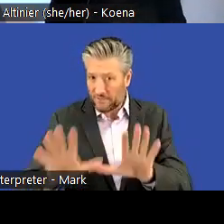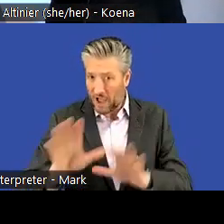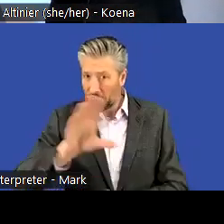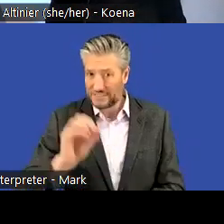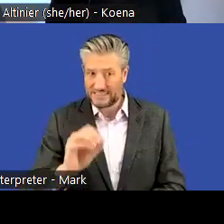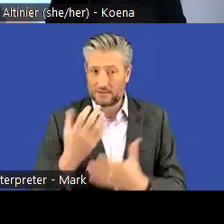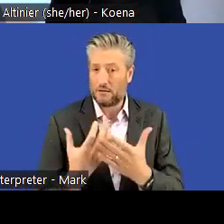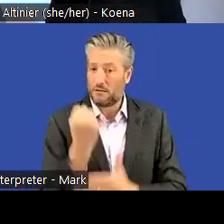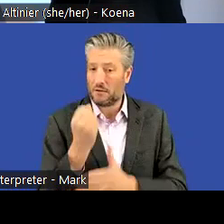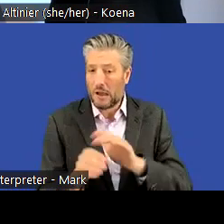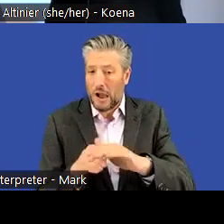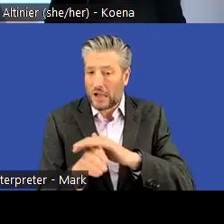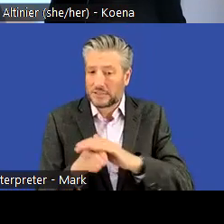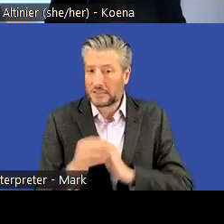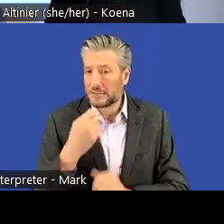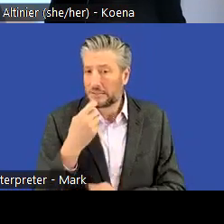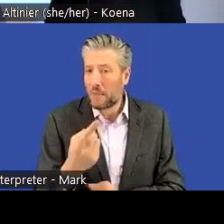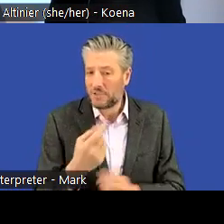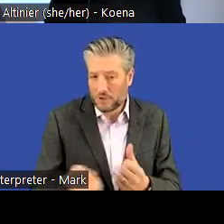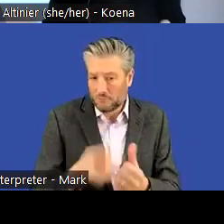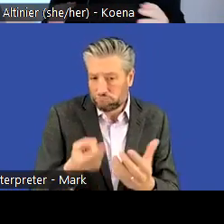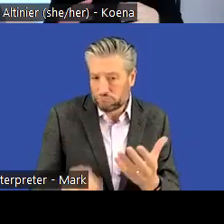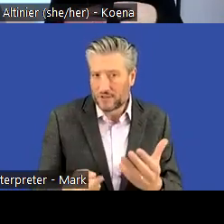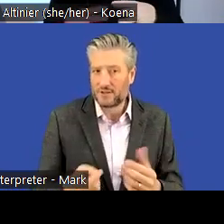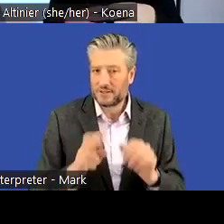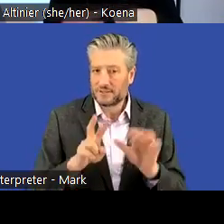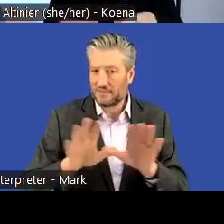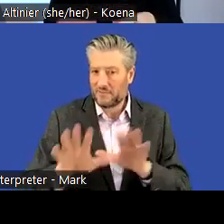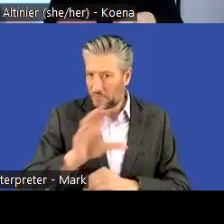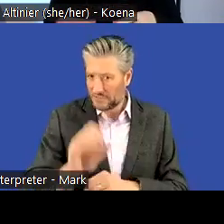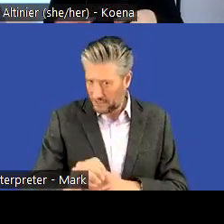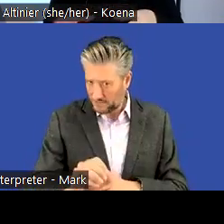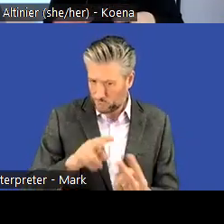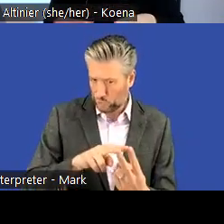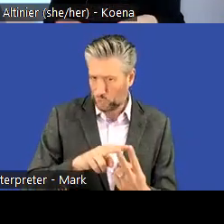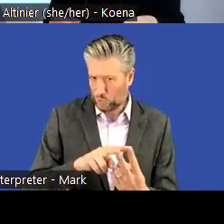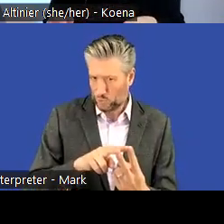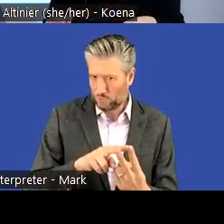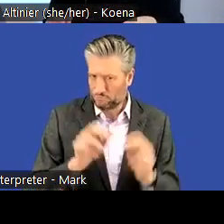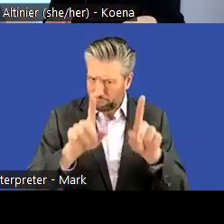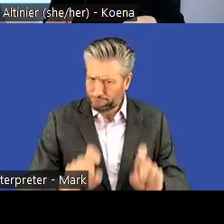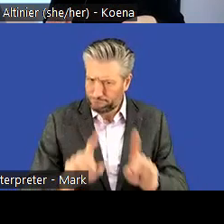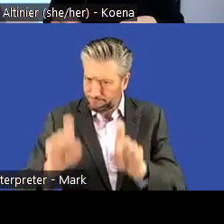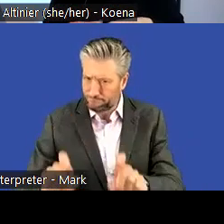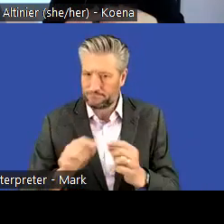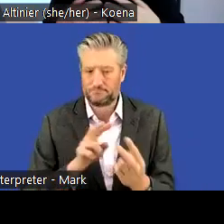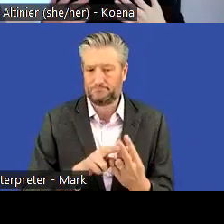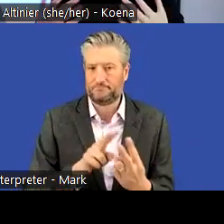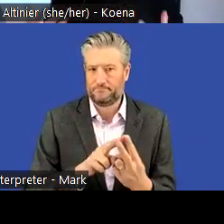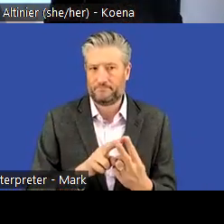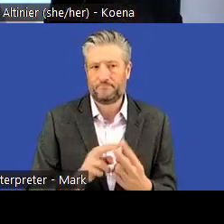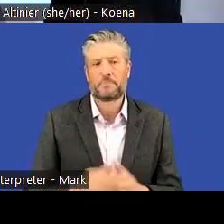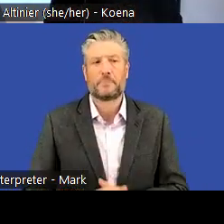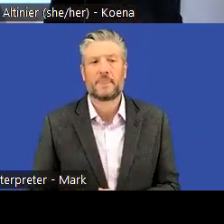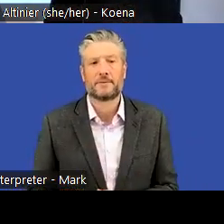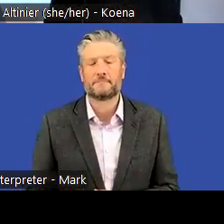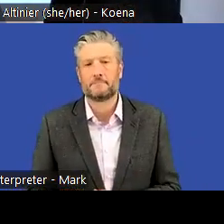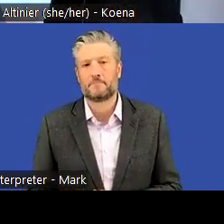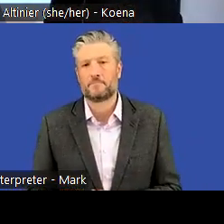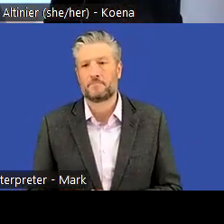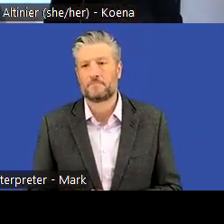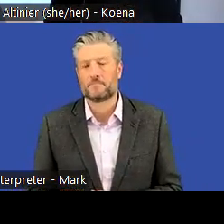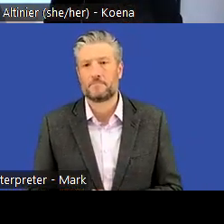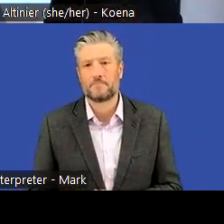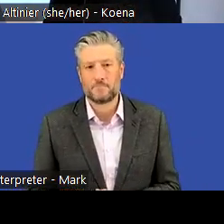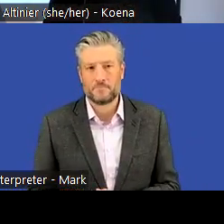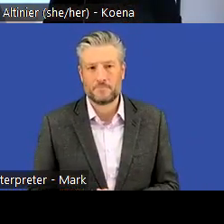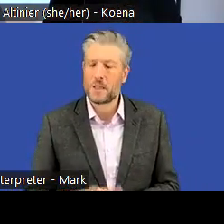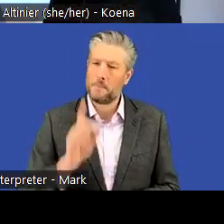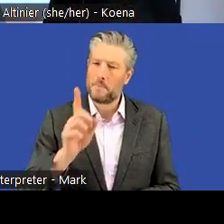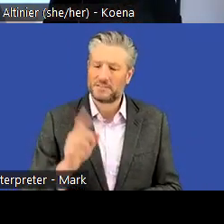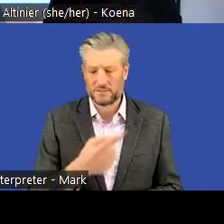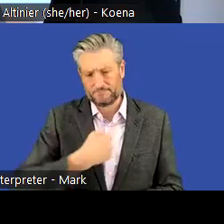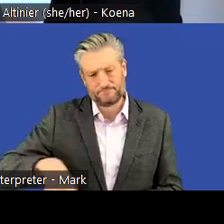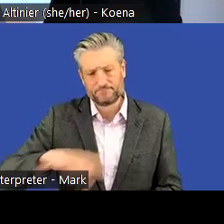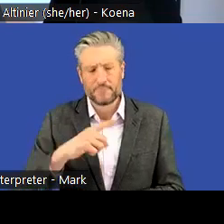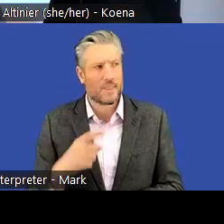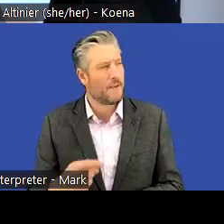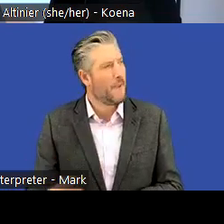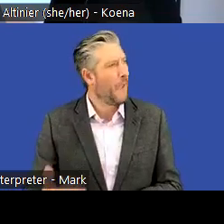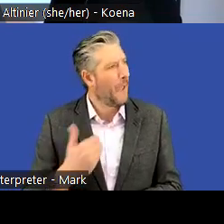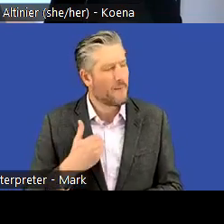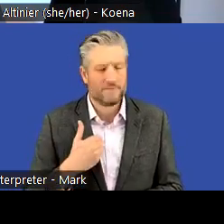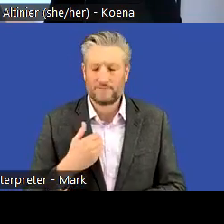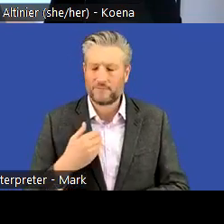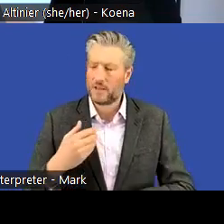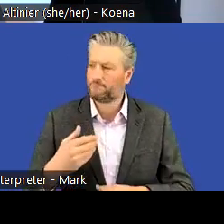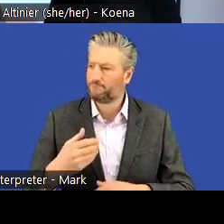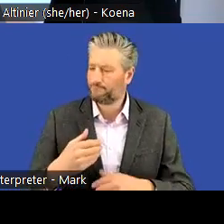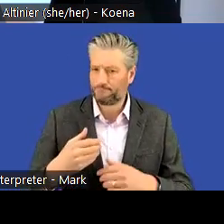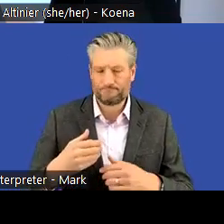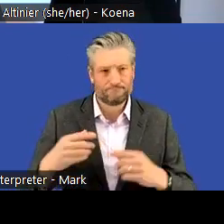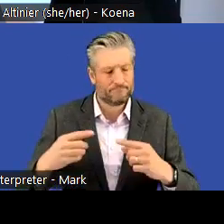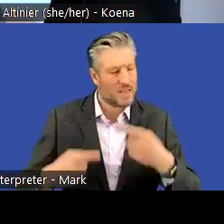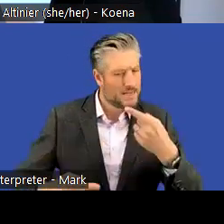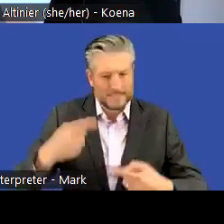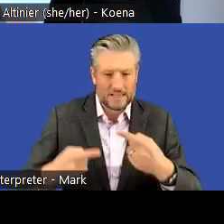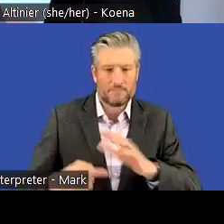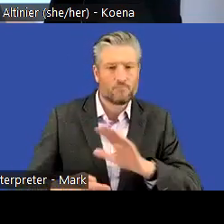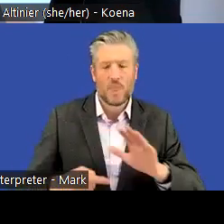So we had a big, not conflict but a big discussion in France on how we should calculate, and